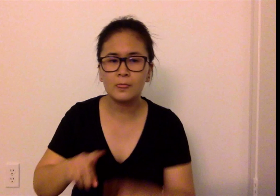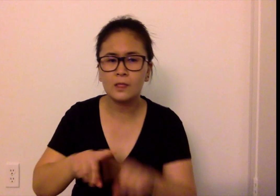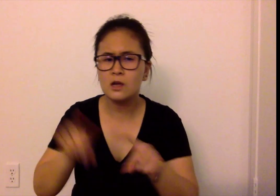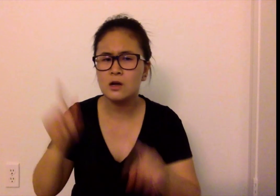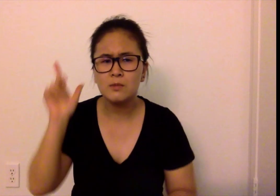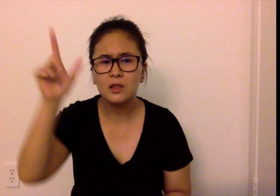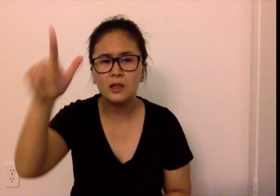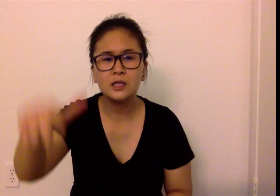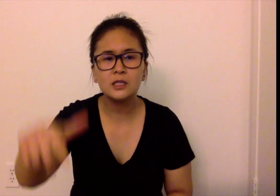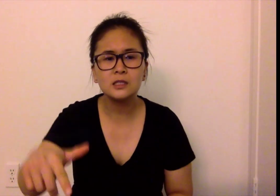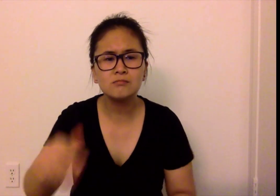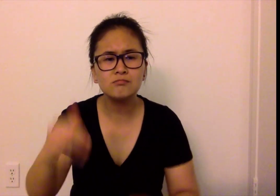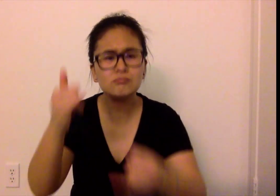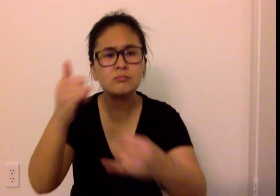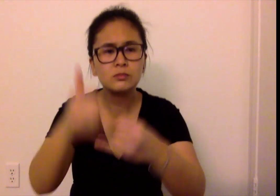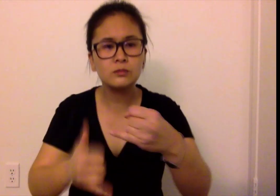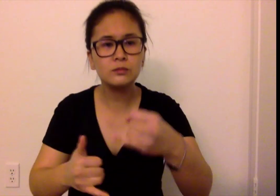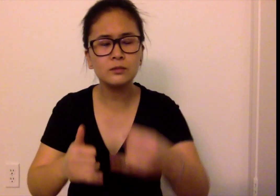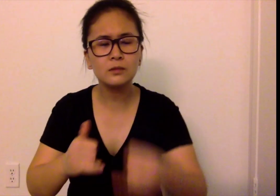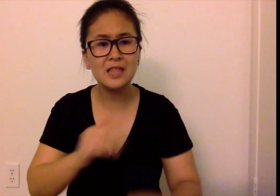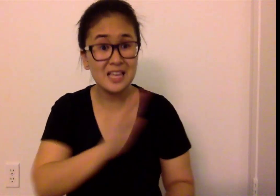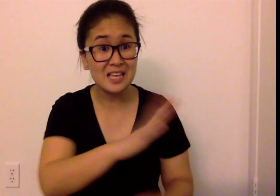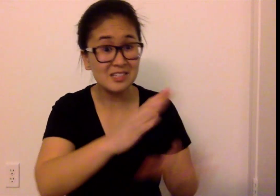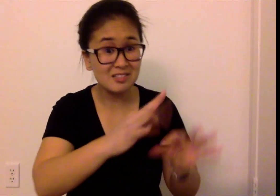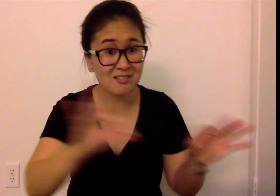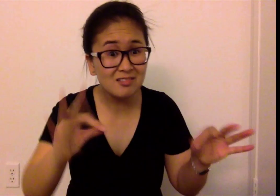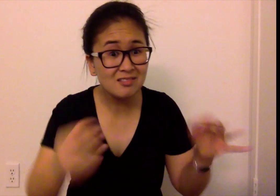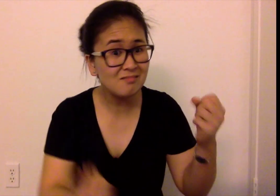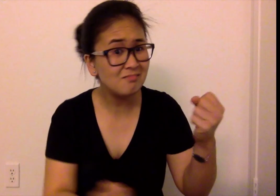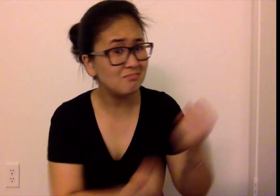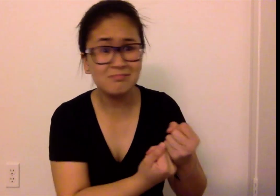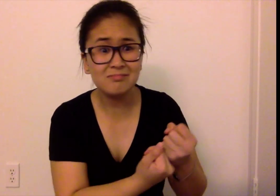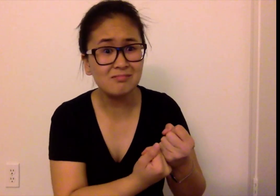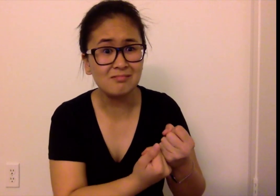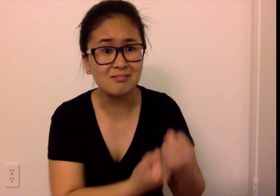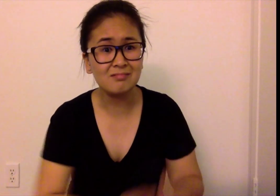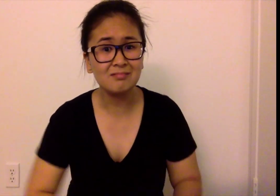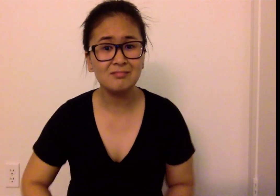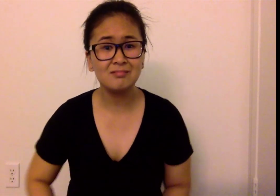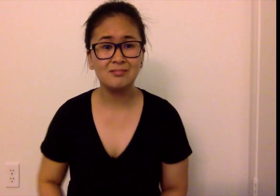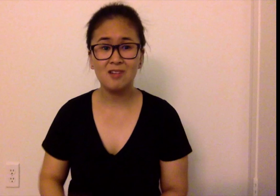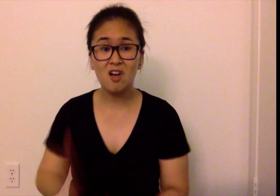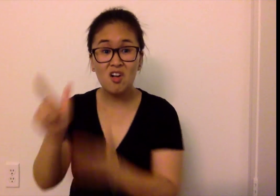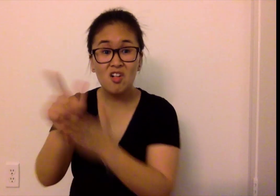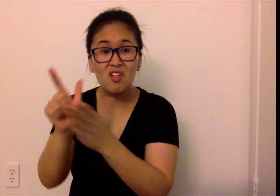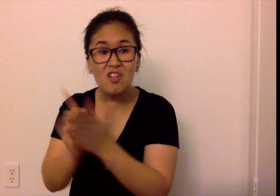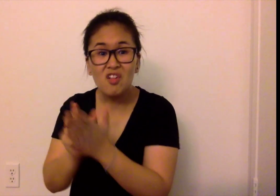But in the end, his unsupported statements and his